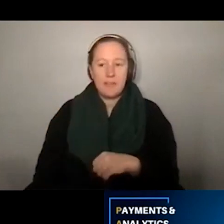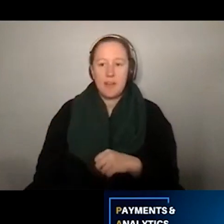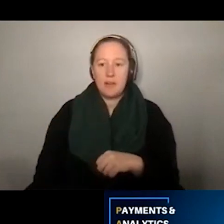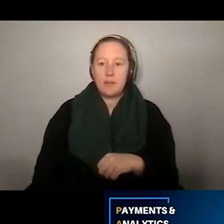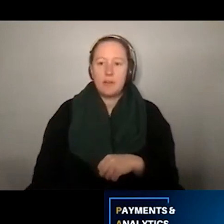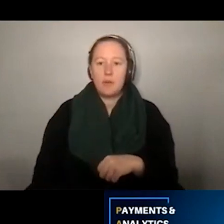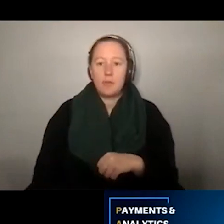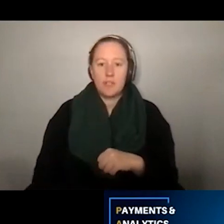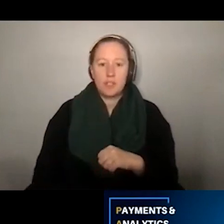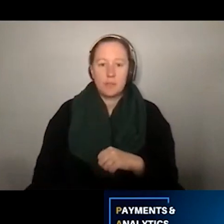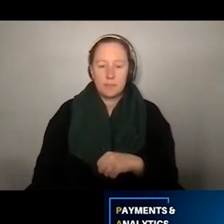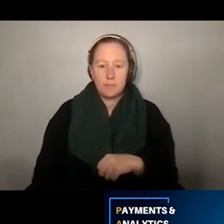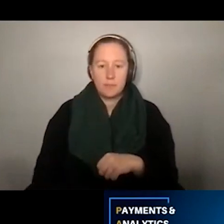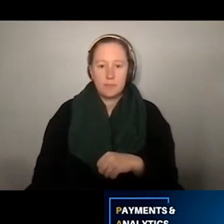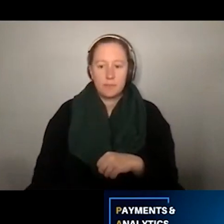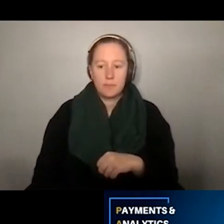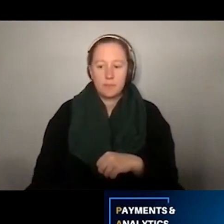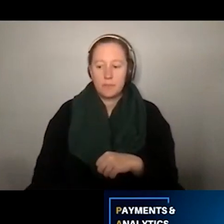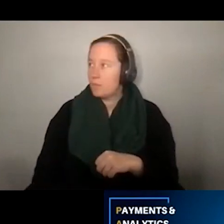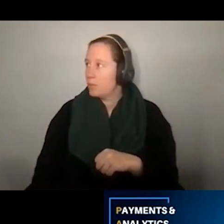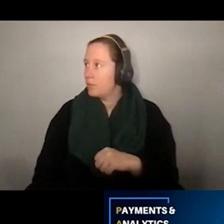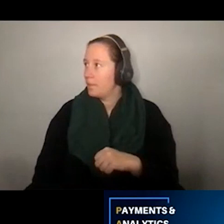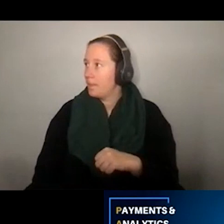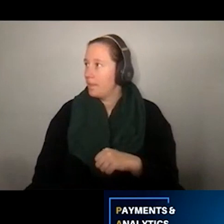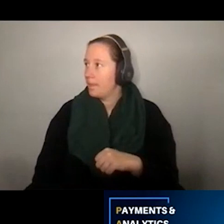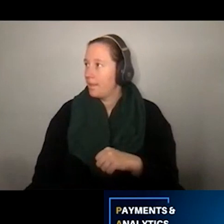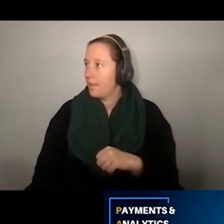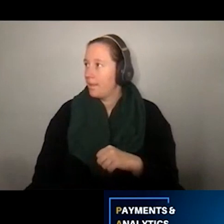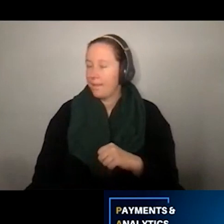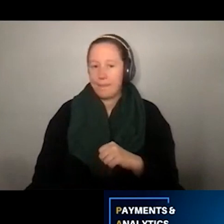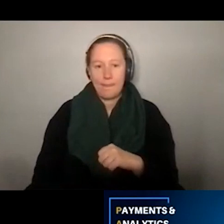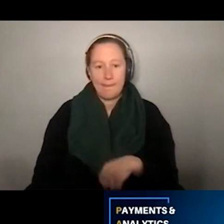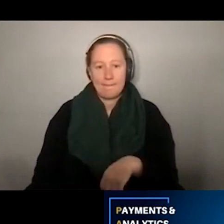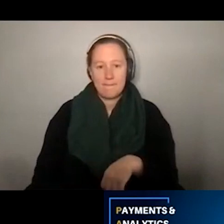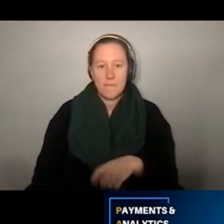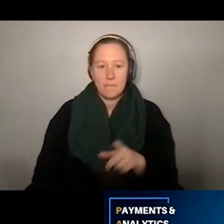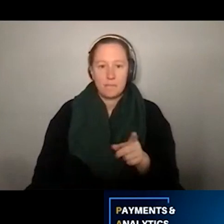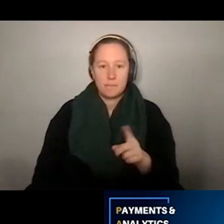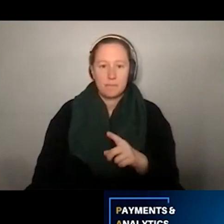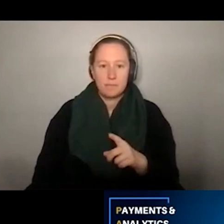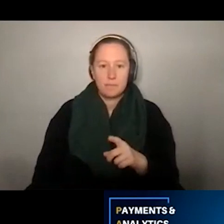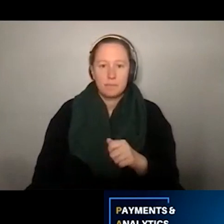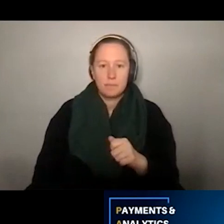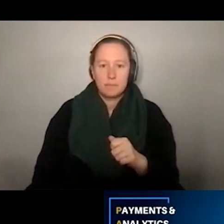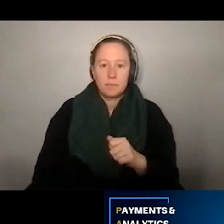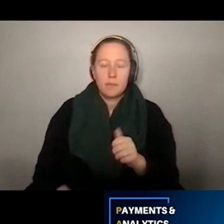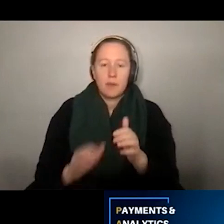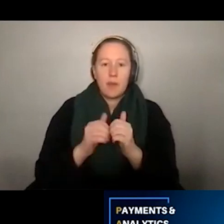Jeremy Leffler: Next question is how detailed should justifications for manual adjusts be?